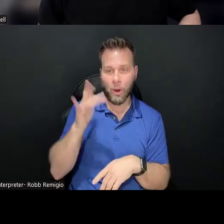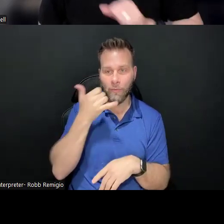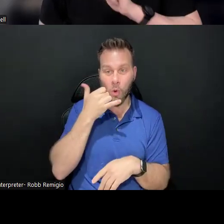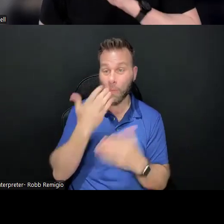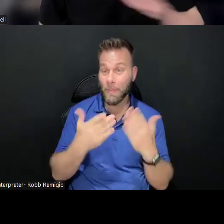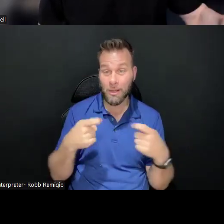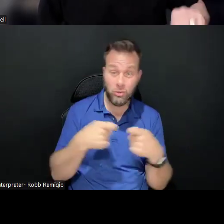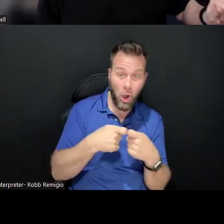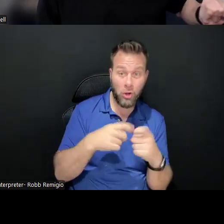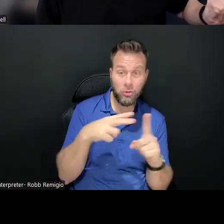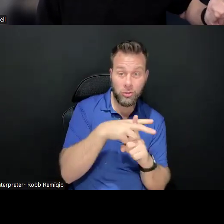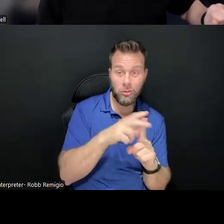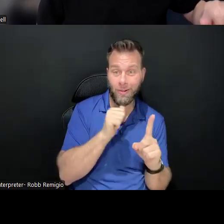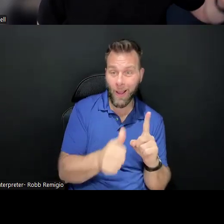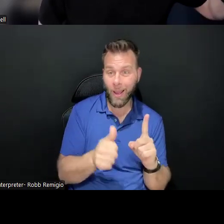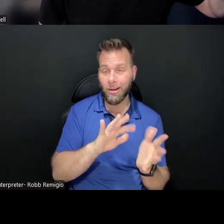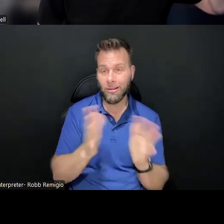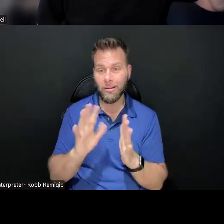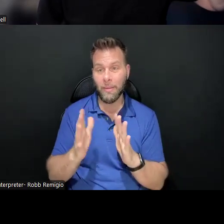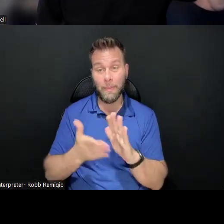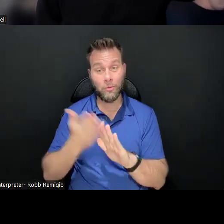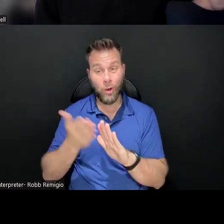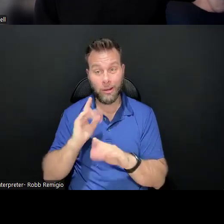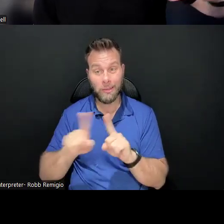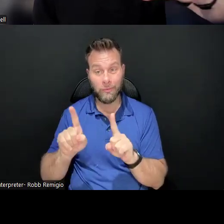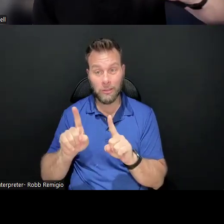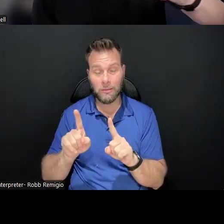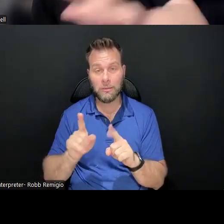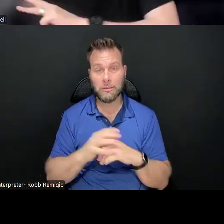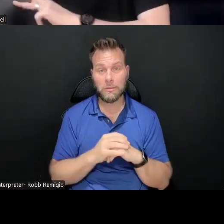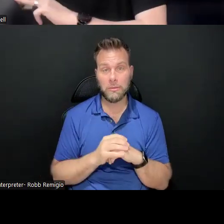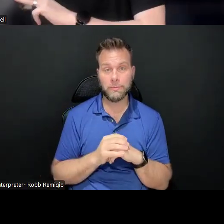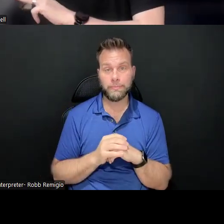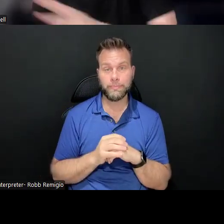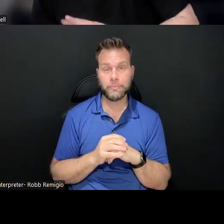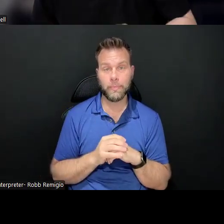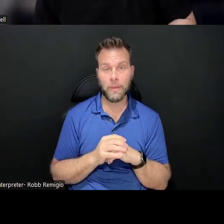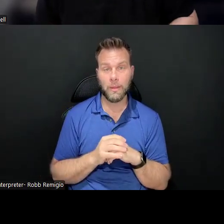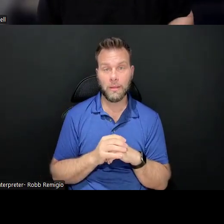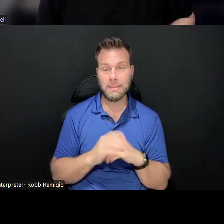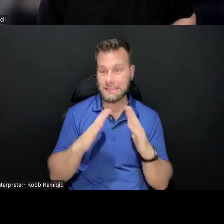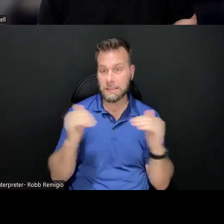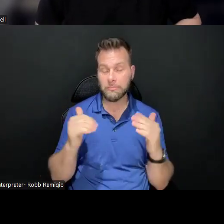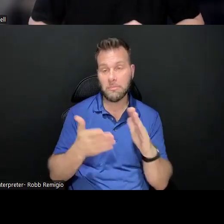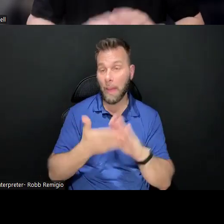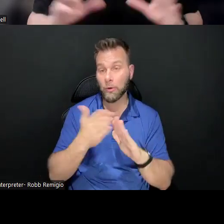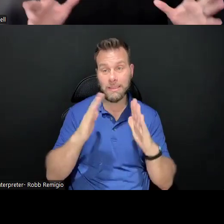people's Smartphones which may or may not be charged, running different operating systems, and which, uhm, people may not know